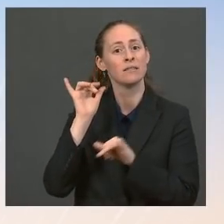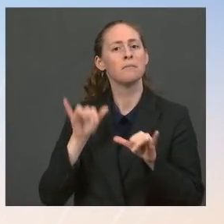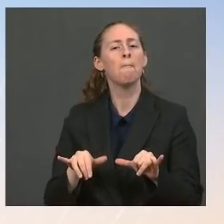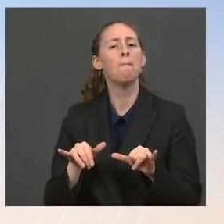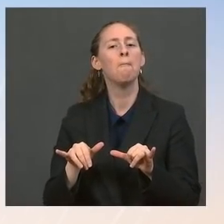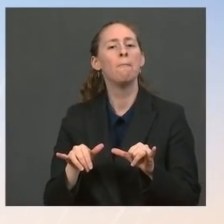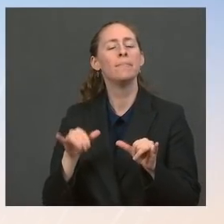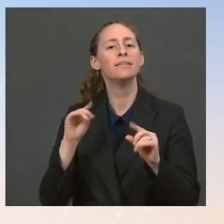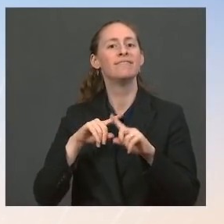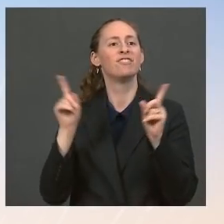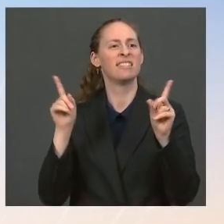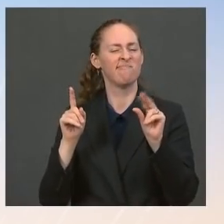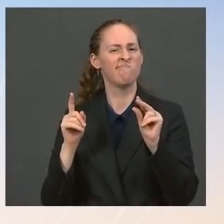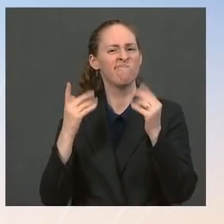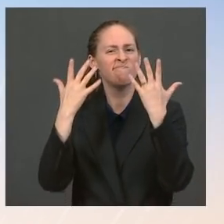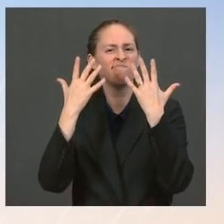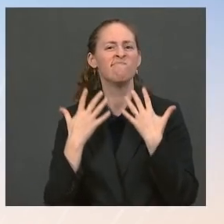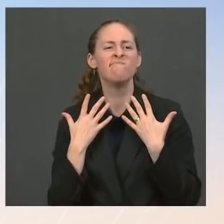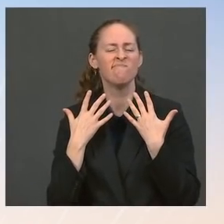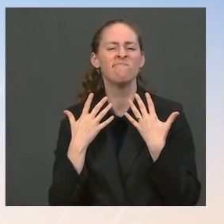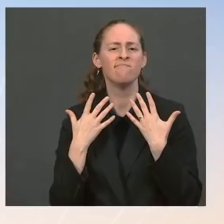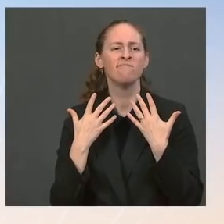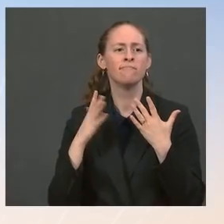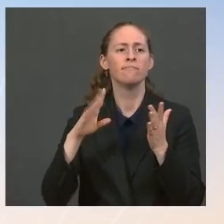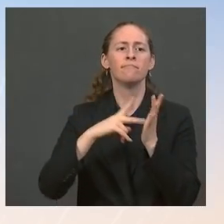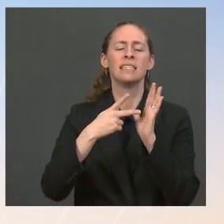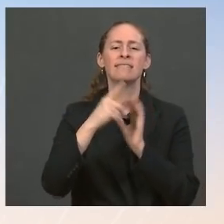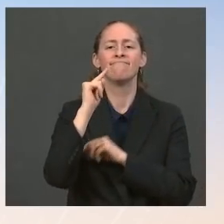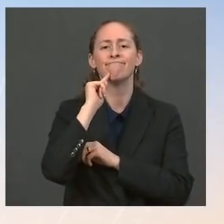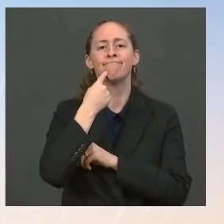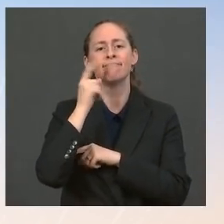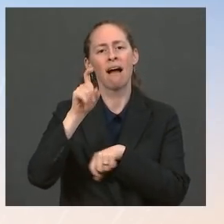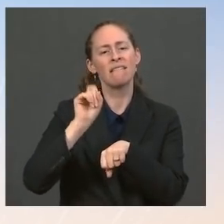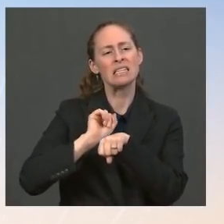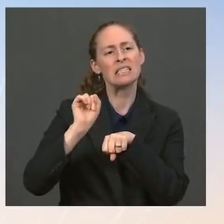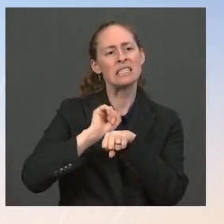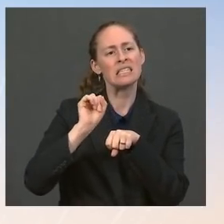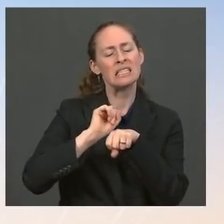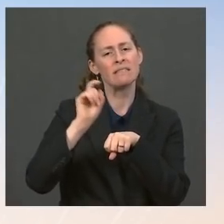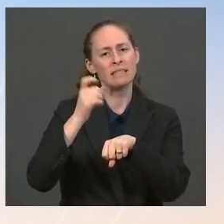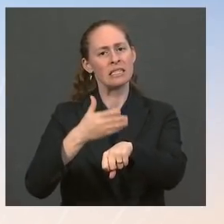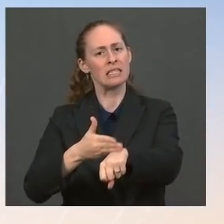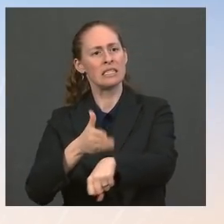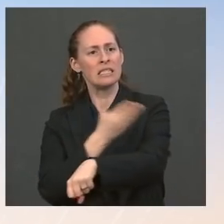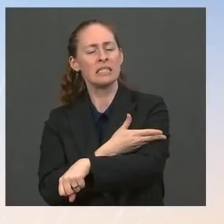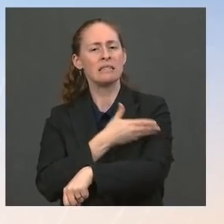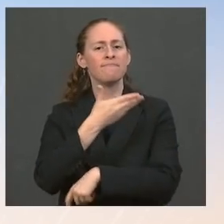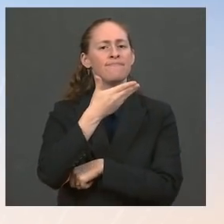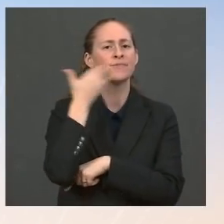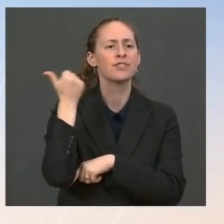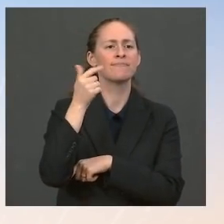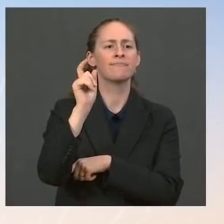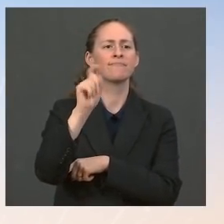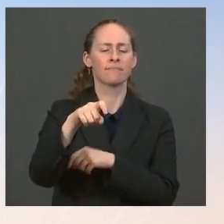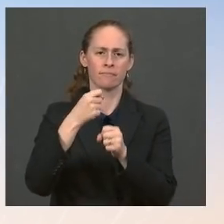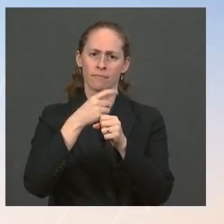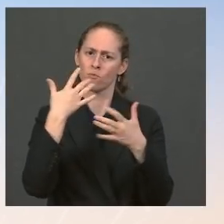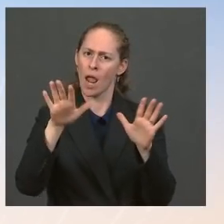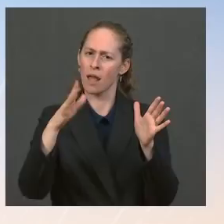And that means that there is much work to do, and we are very focused on doing it. But I will not prejudge the facts.